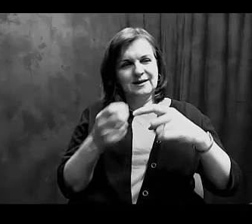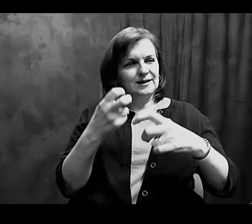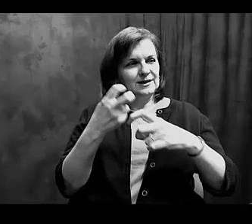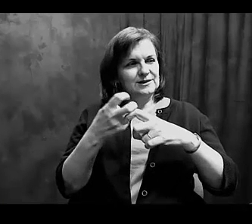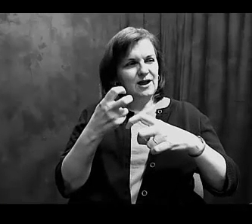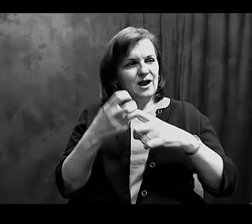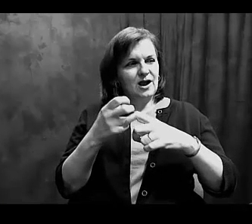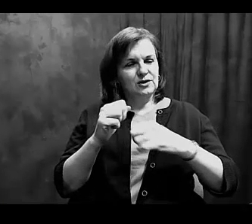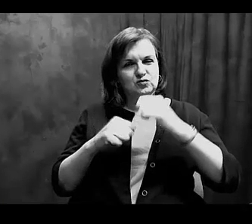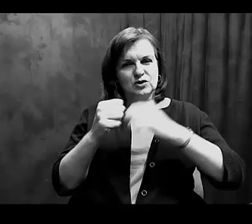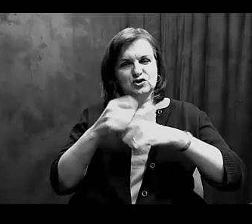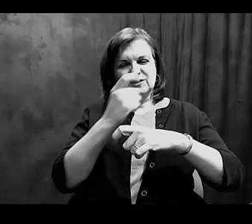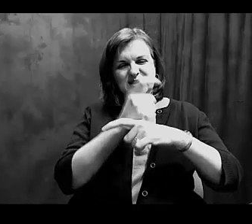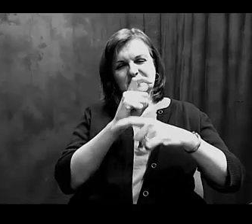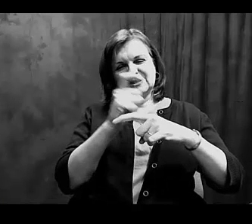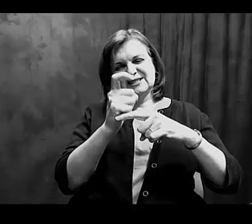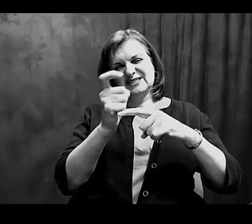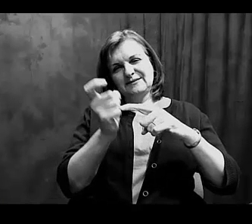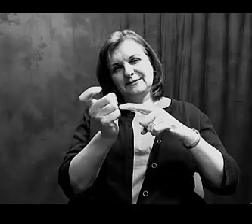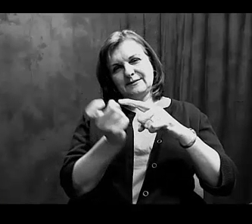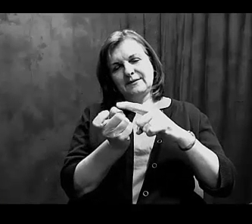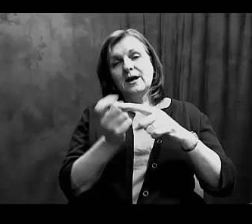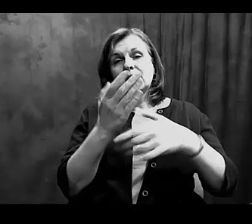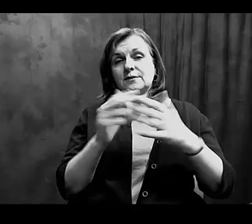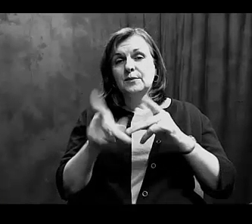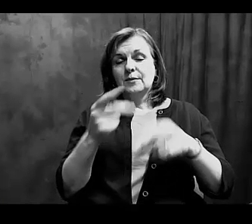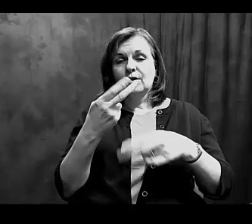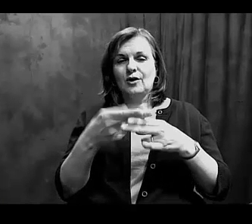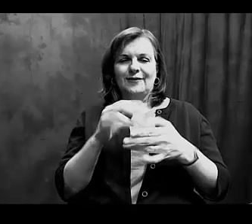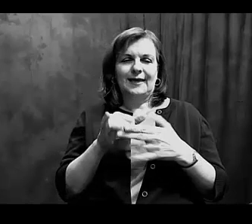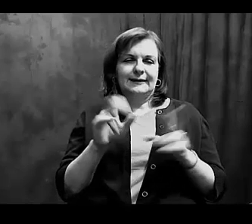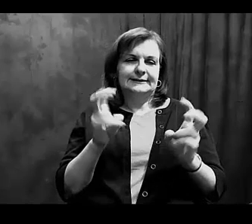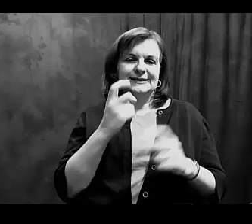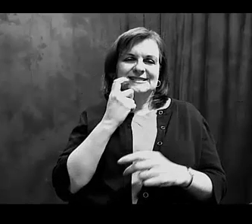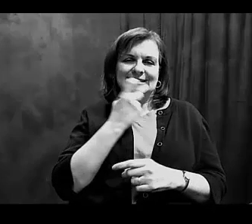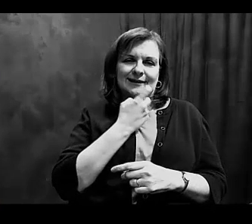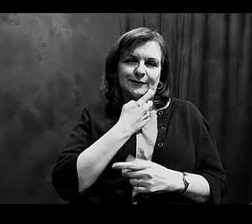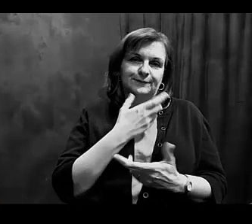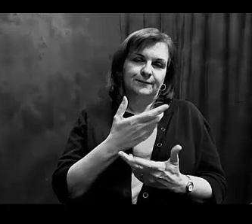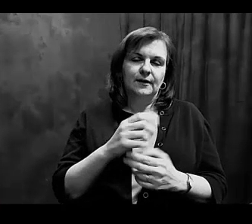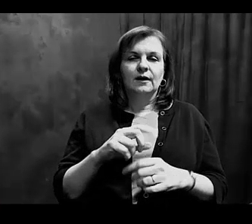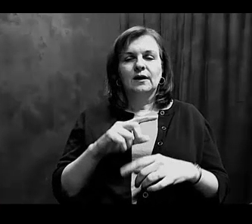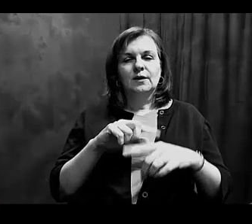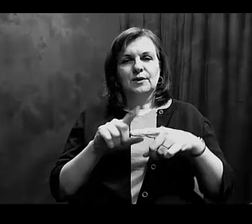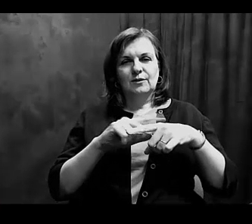plaque like structures on it to some folks refer to them as teeth